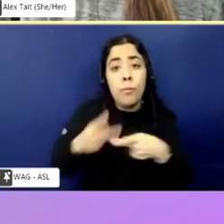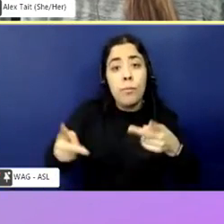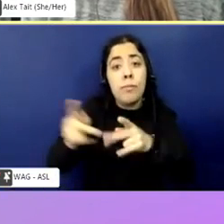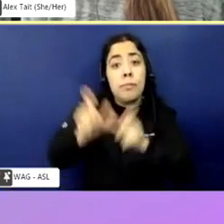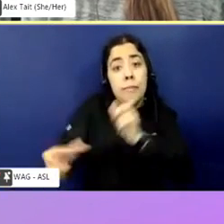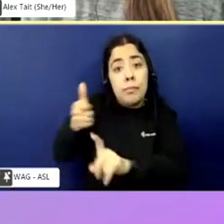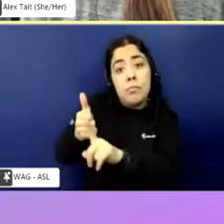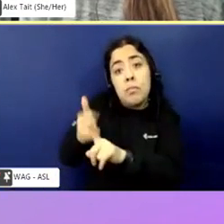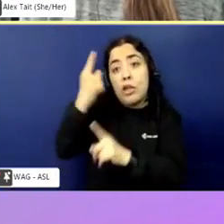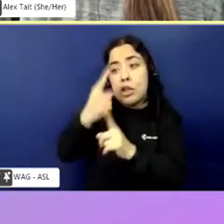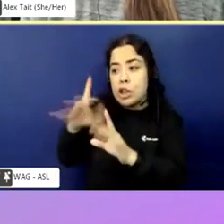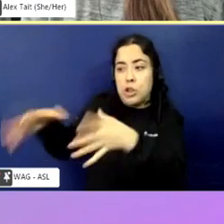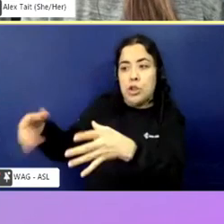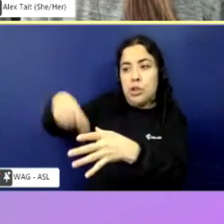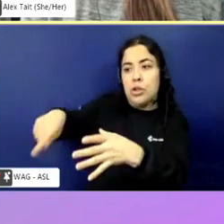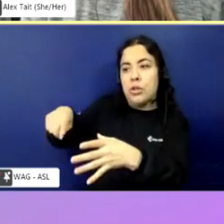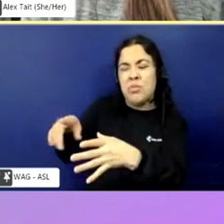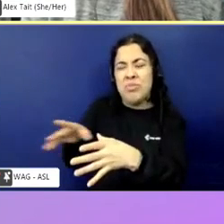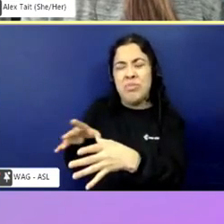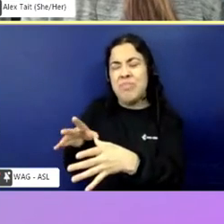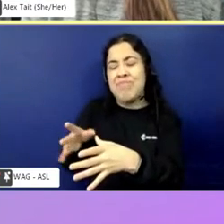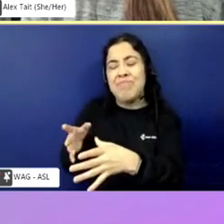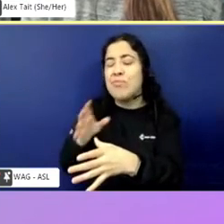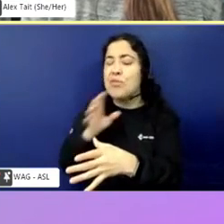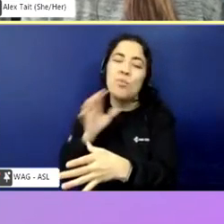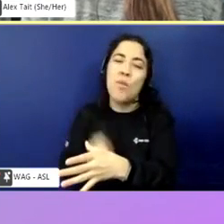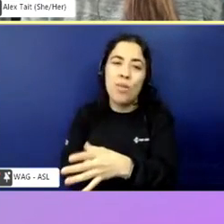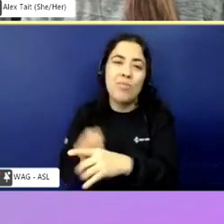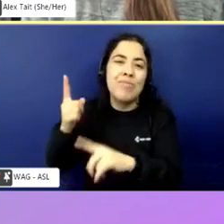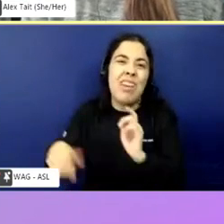workplaces, healthcare systems, that type of thing. Some examples would be in the workplace folks can be